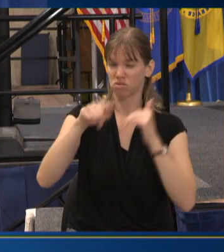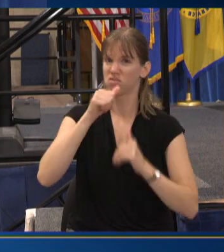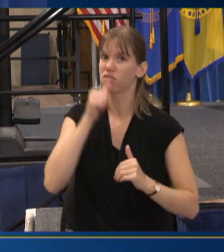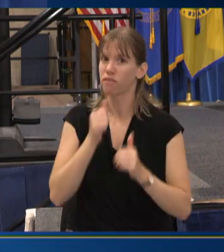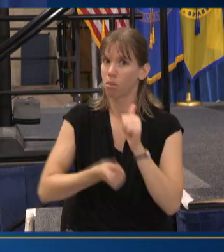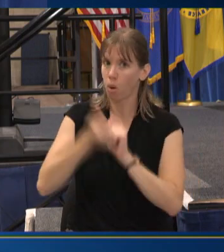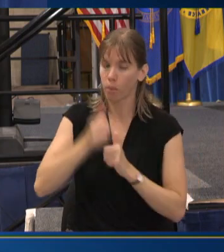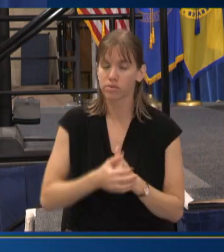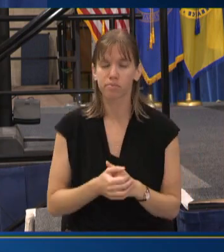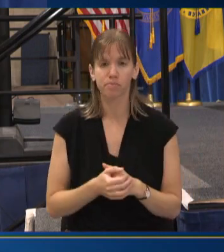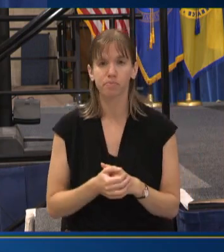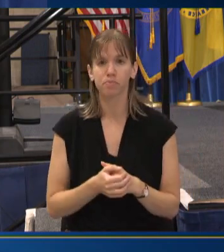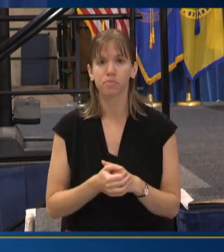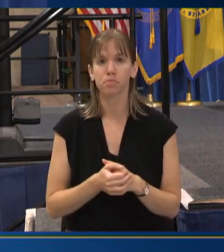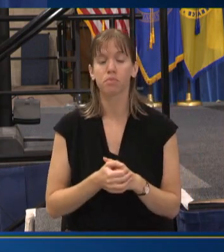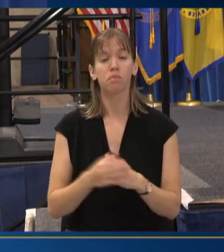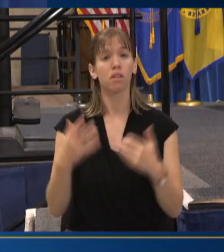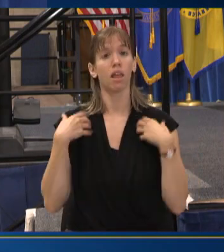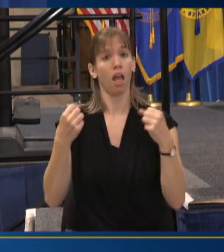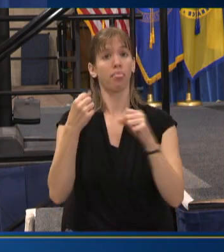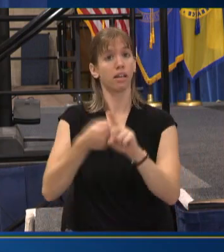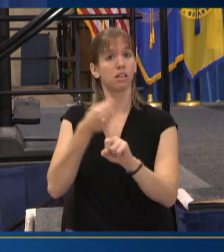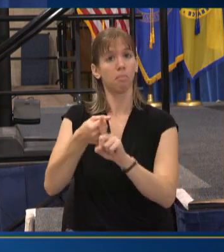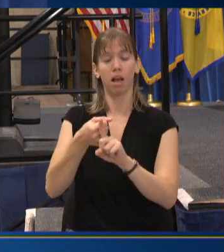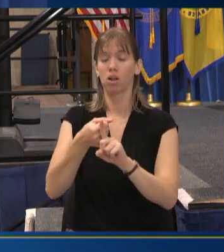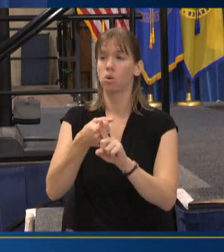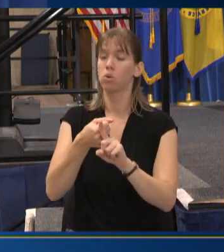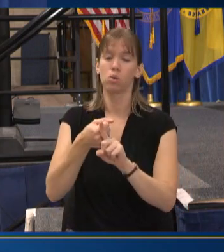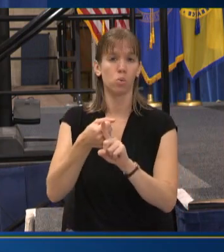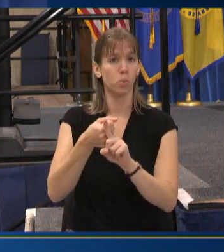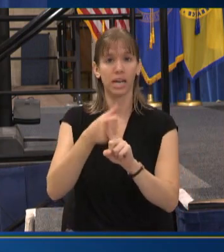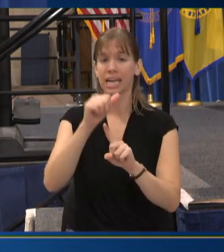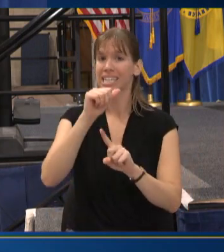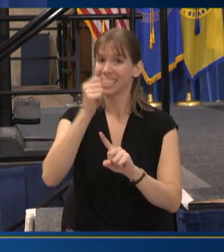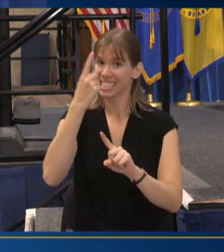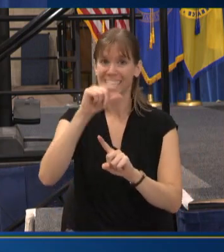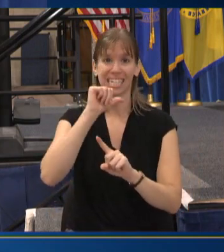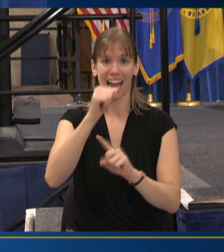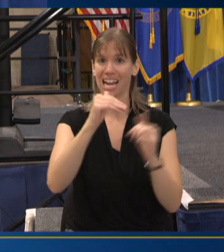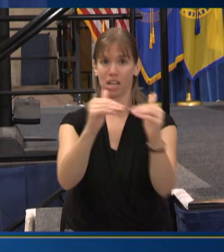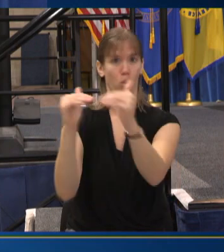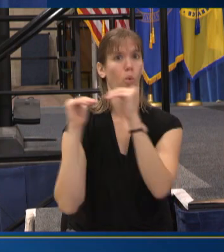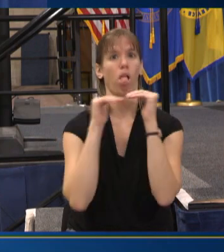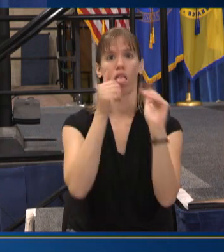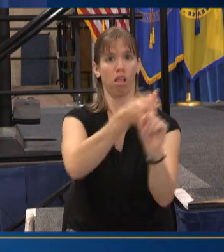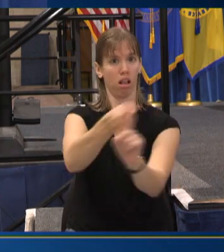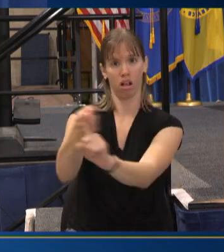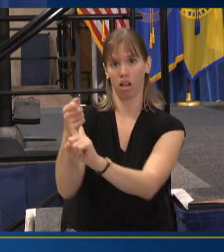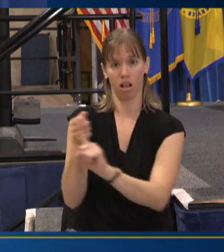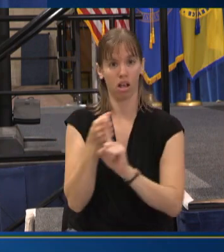The health impacts of climate change are not equally distributed. In addition to disproportionately